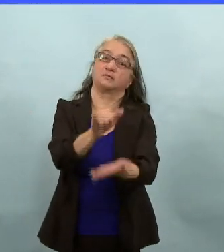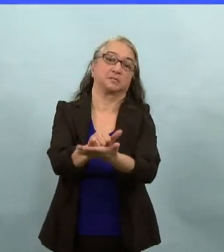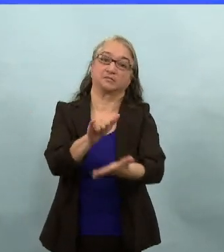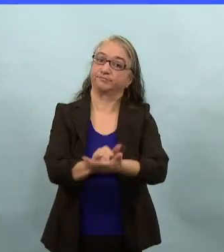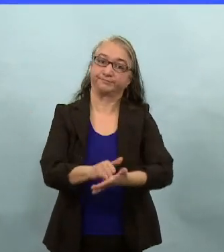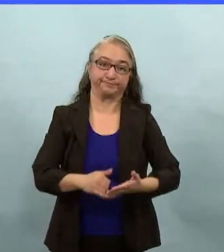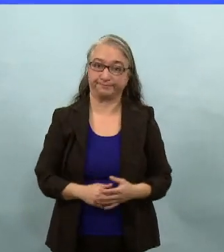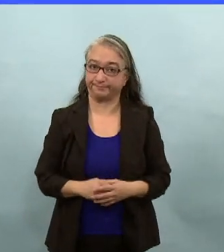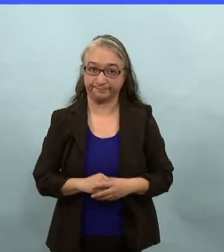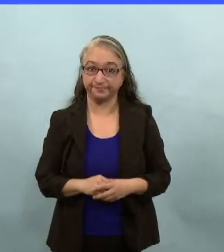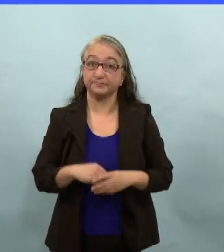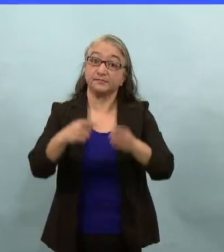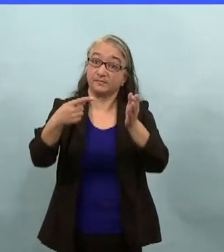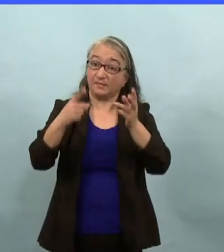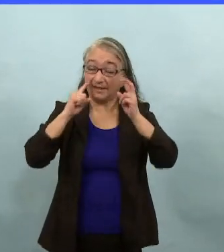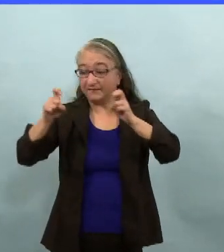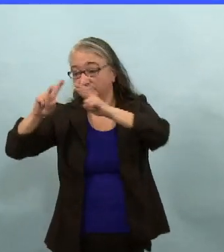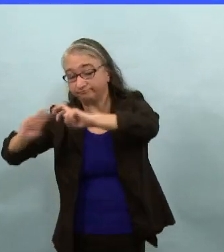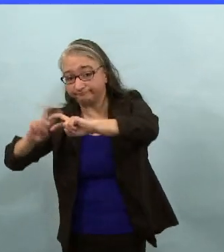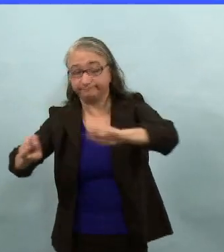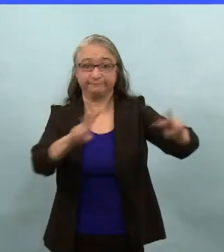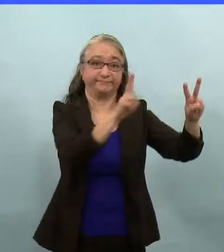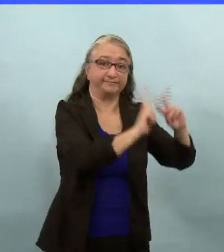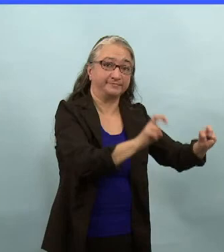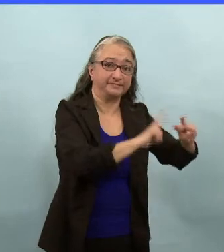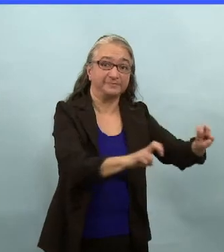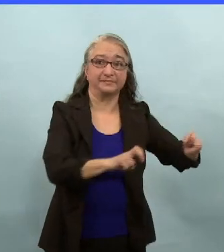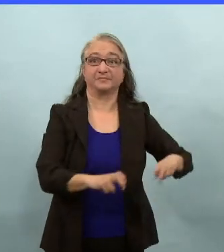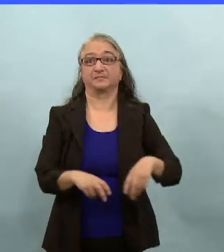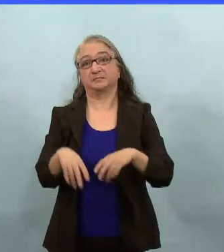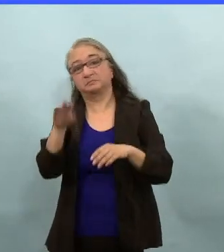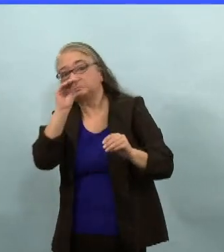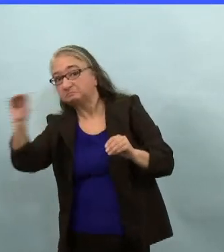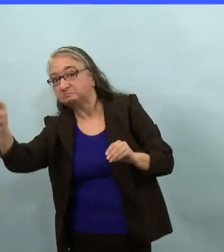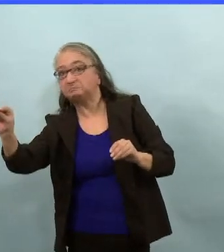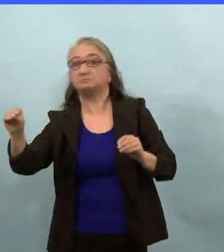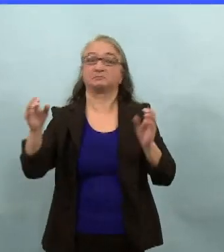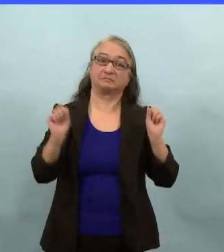reflection on what's actually happening and who's being admitted for what reason within hospitals